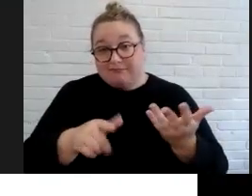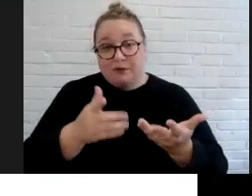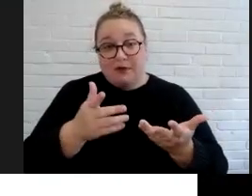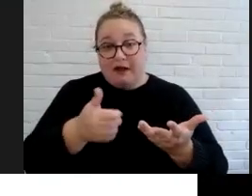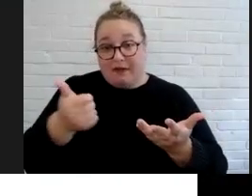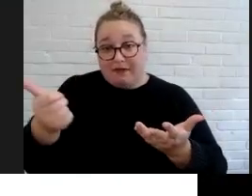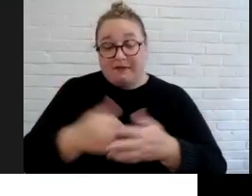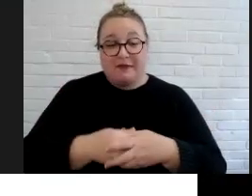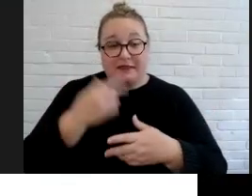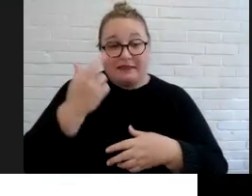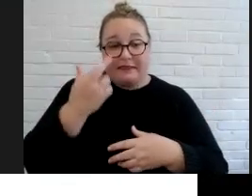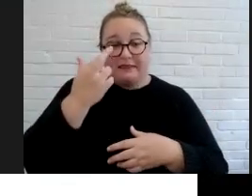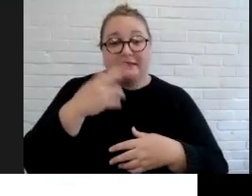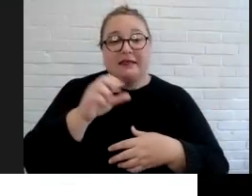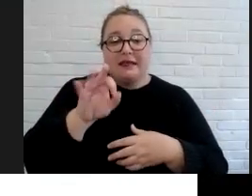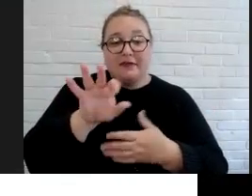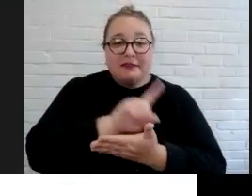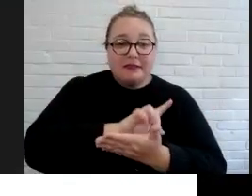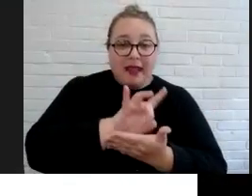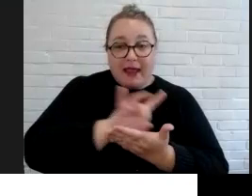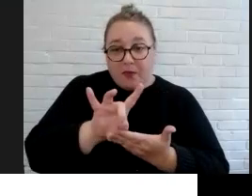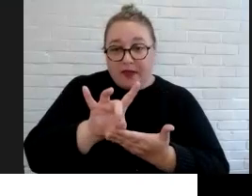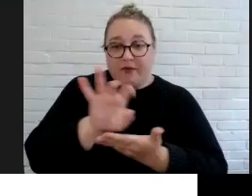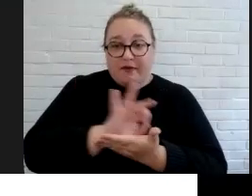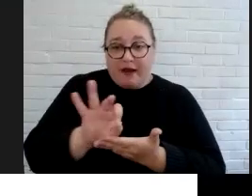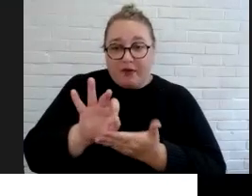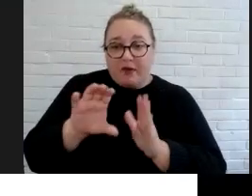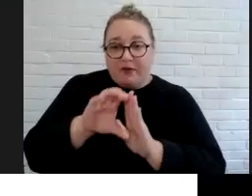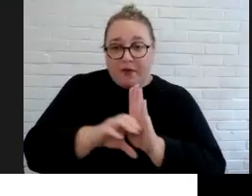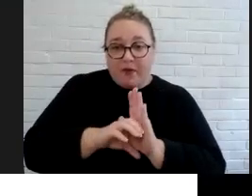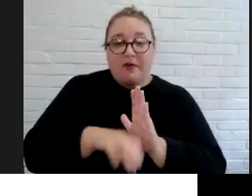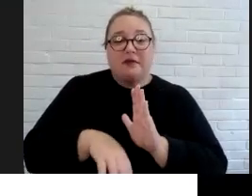however you design your course, whichever would work best for you.